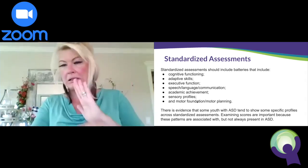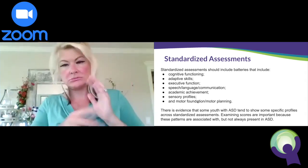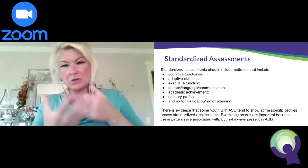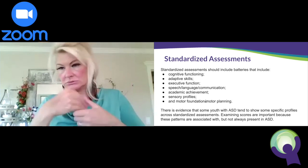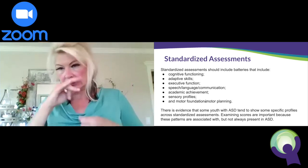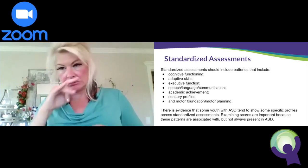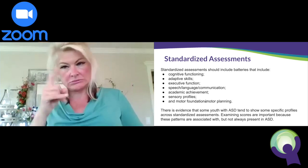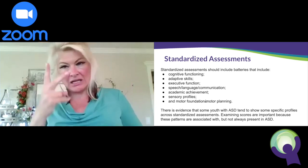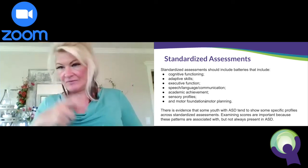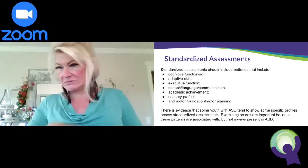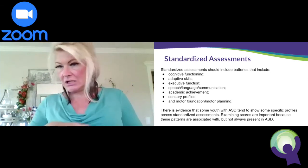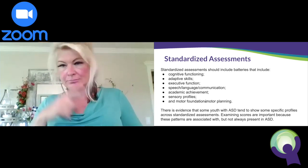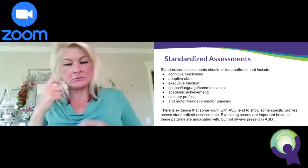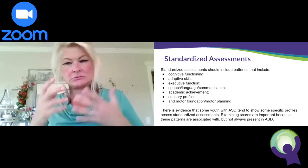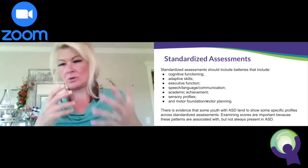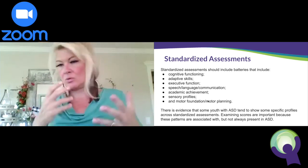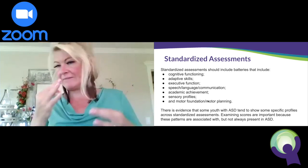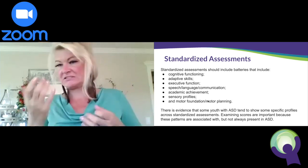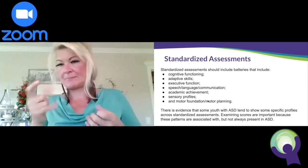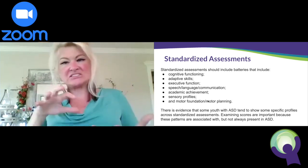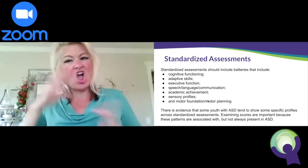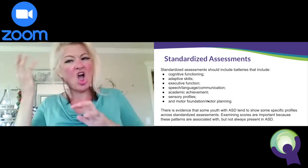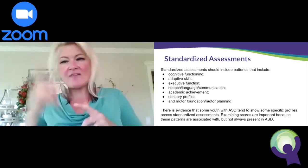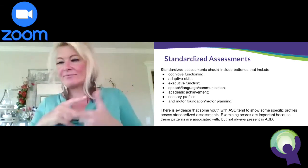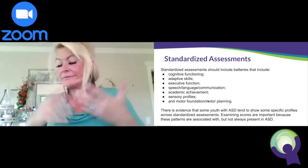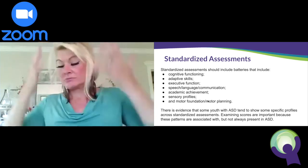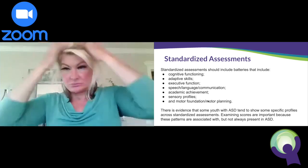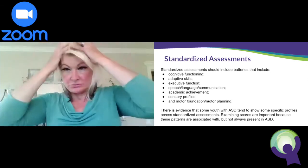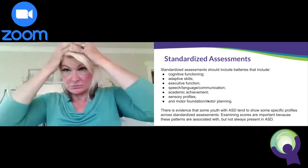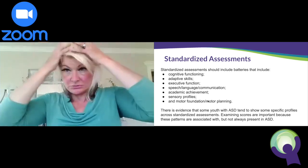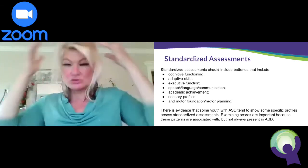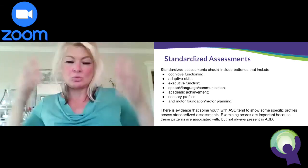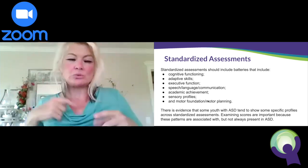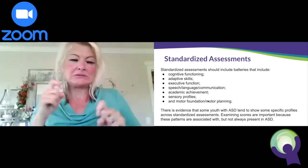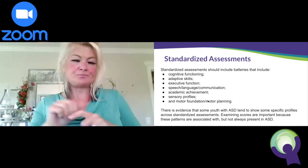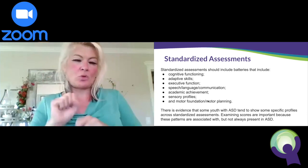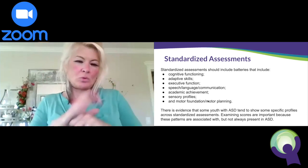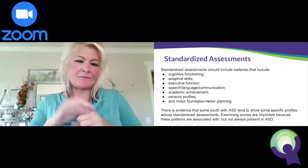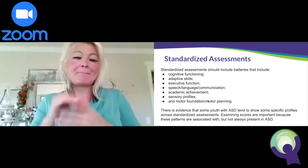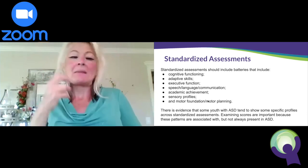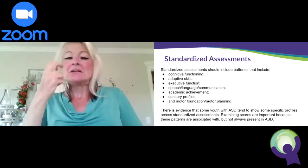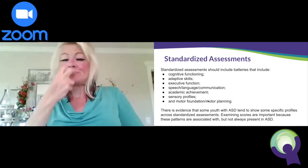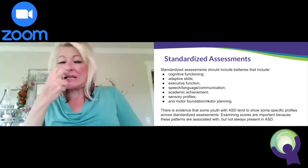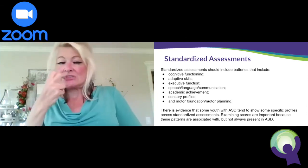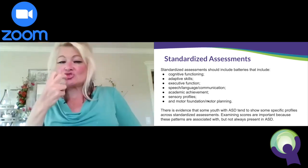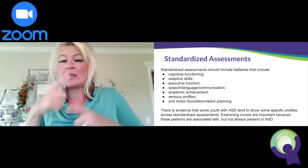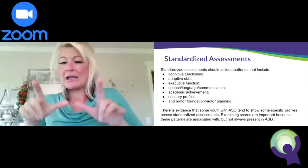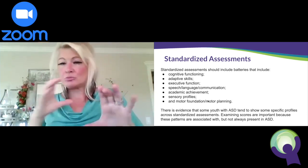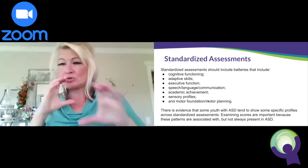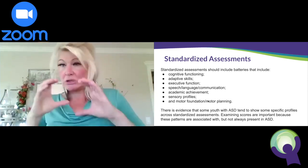their predictions, looking at how they're able to predict transition having or if they are off, what they're supposed to do